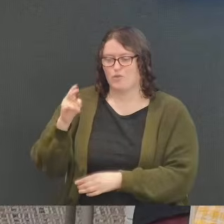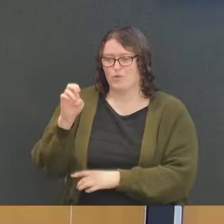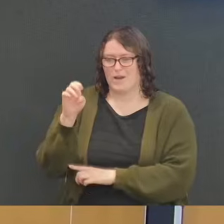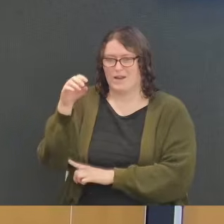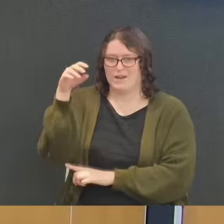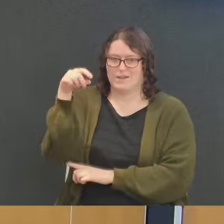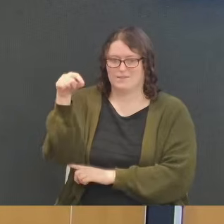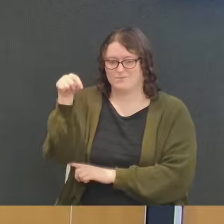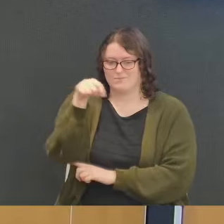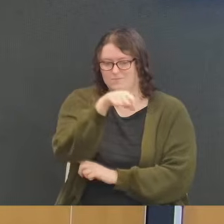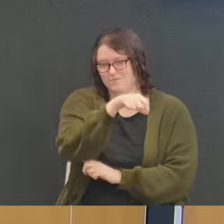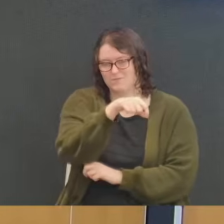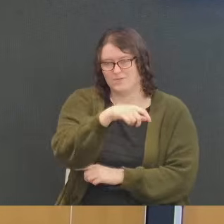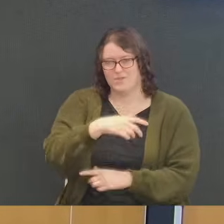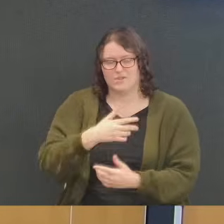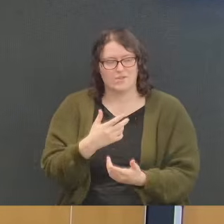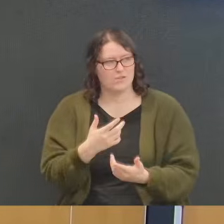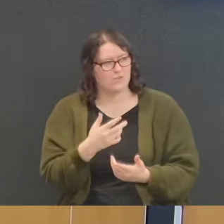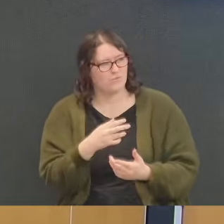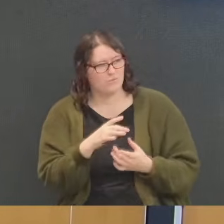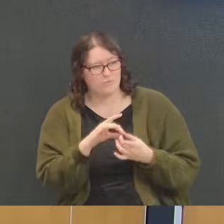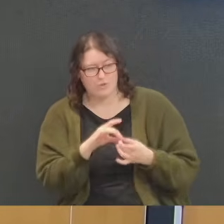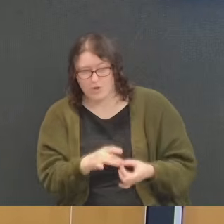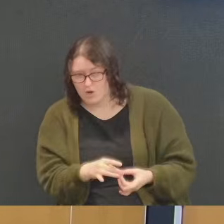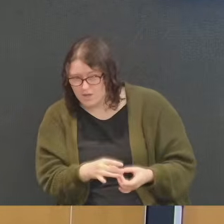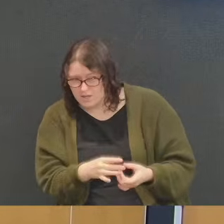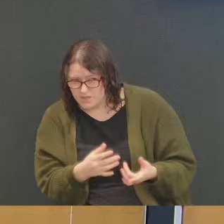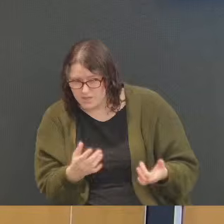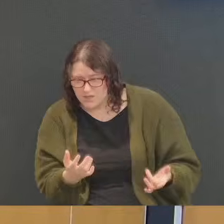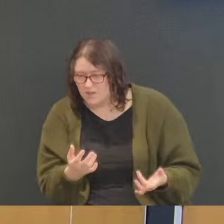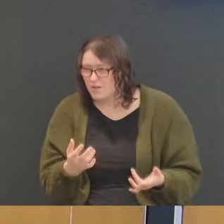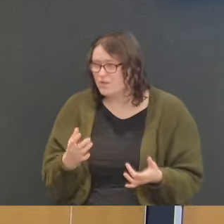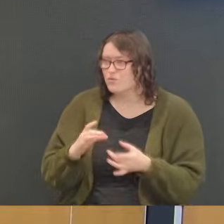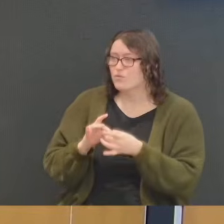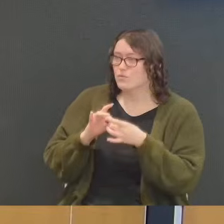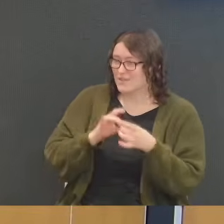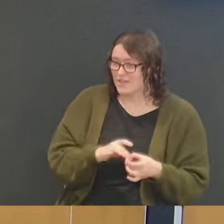regarding regarding the the scoreboard. So that in order to in order to do this work,